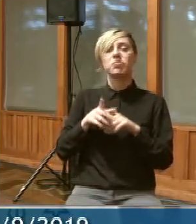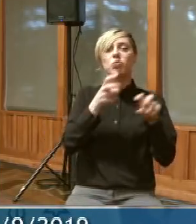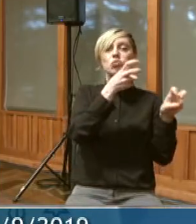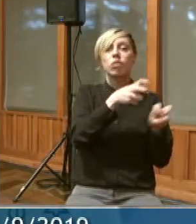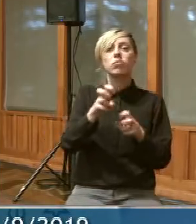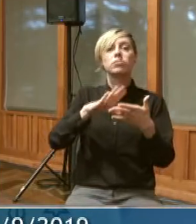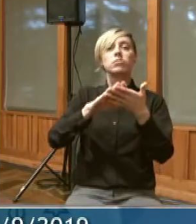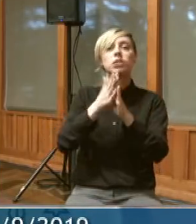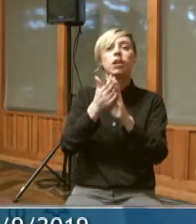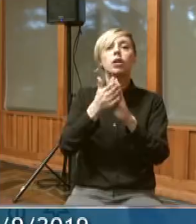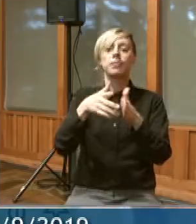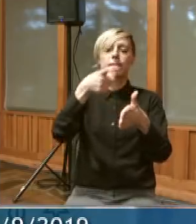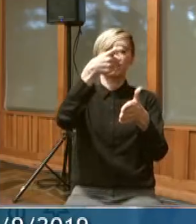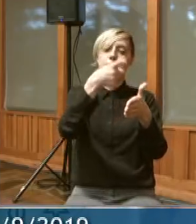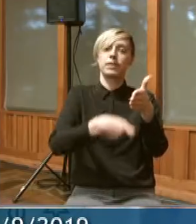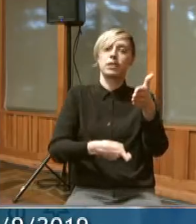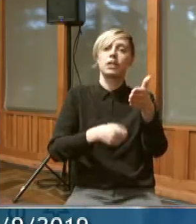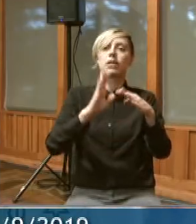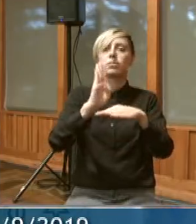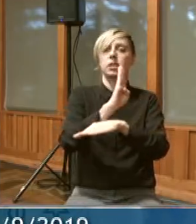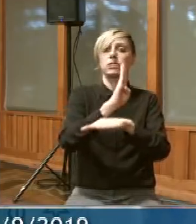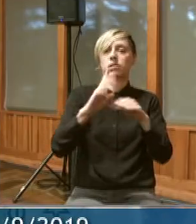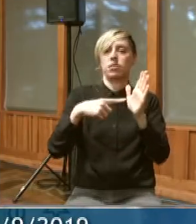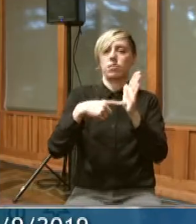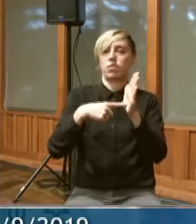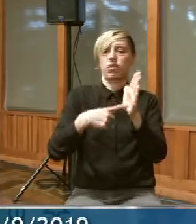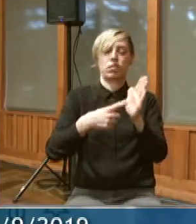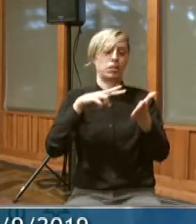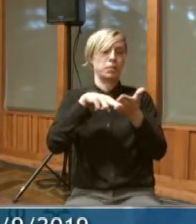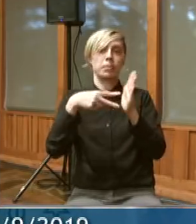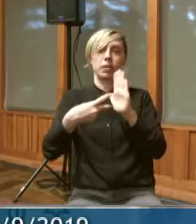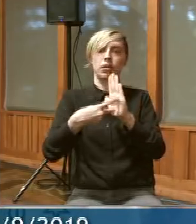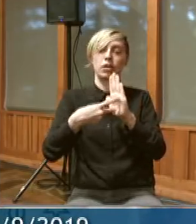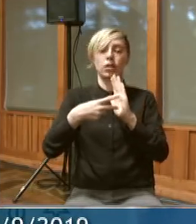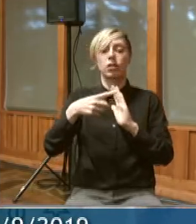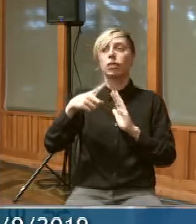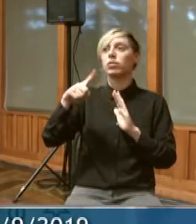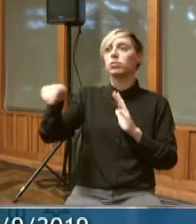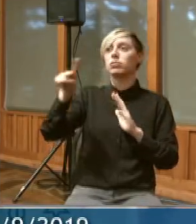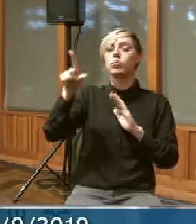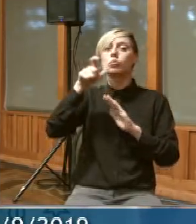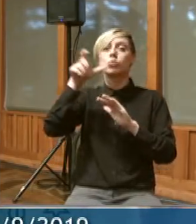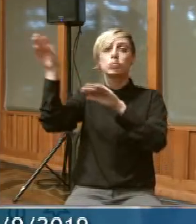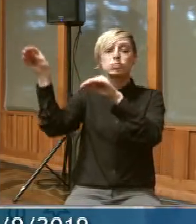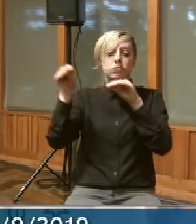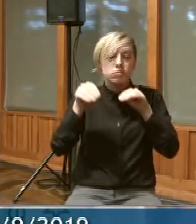AND FEES WITH A ONE-TIME BUDGET REQUEST IT WILL ENABLE THE OFFICE TO TRANSITION TO A FEE SUPPORTED BUSINESS MODEL WHERE